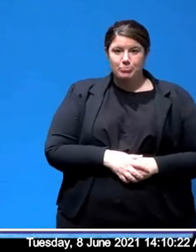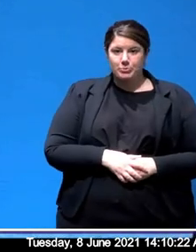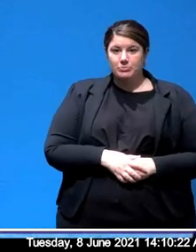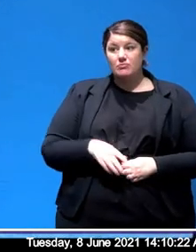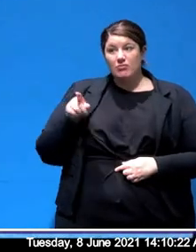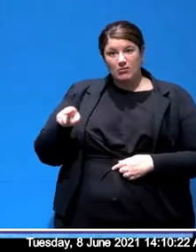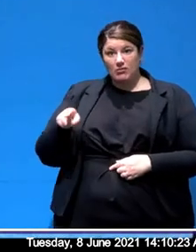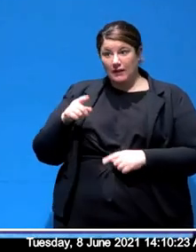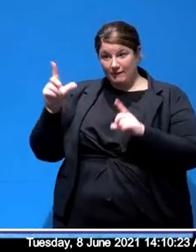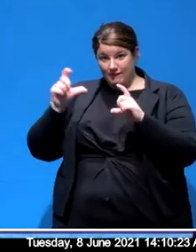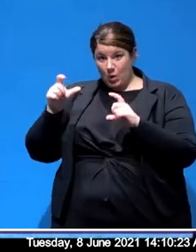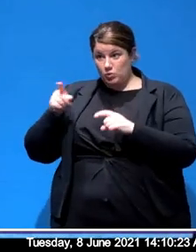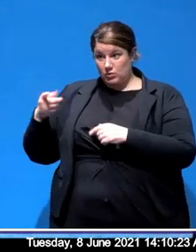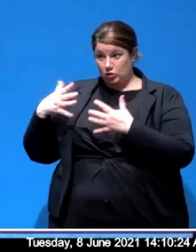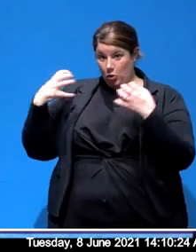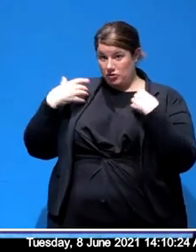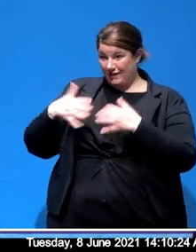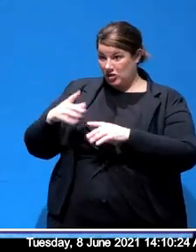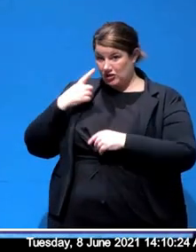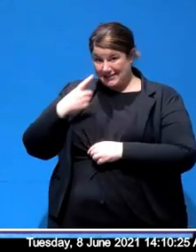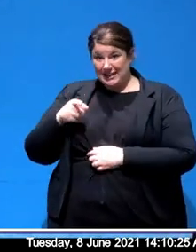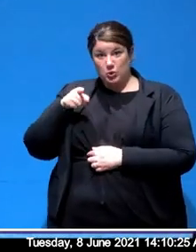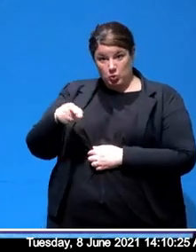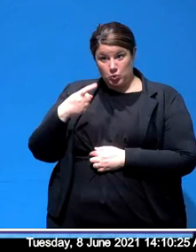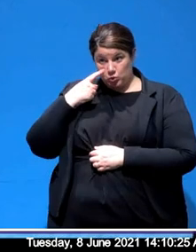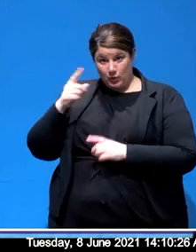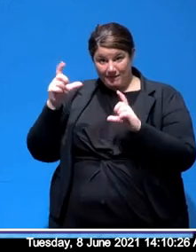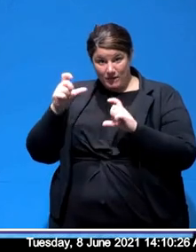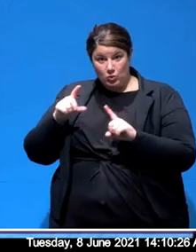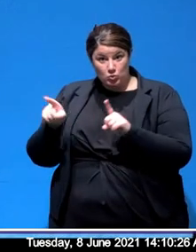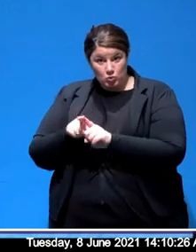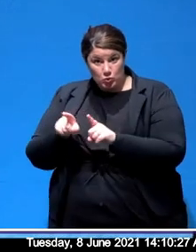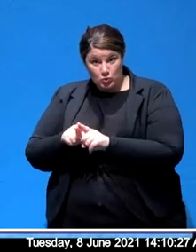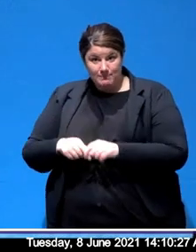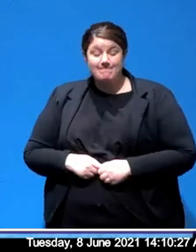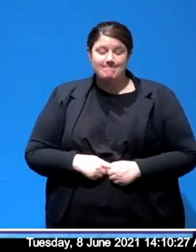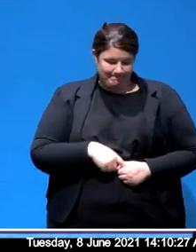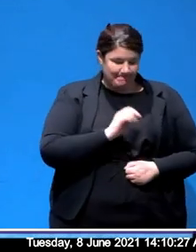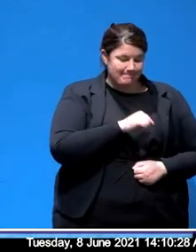You have seen photographs of that bruising earlier as well as today; is that right? Correct, yes.